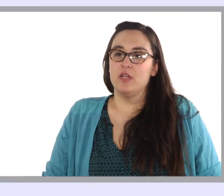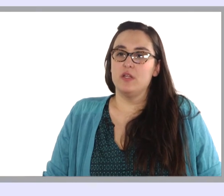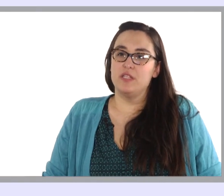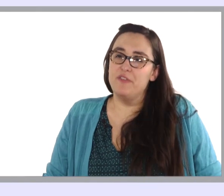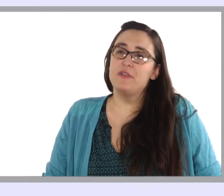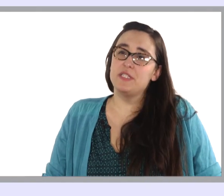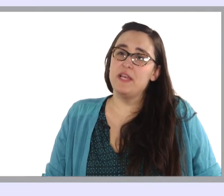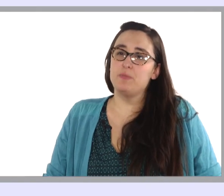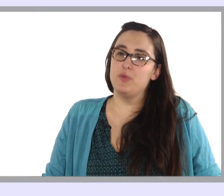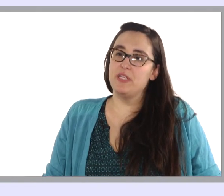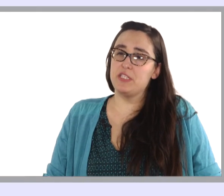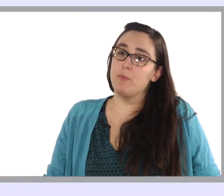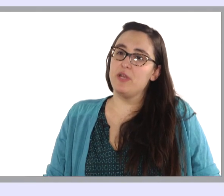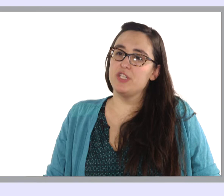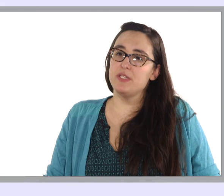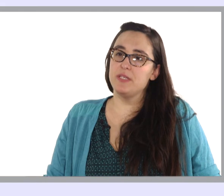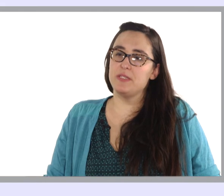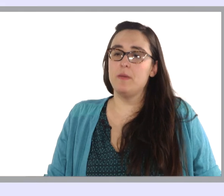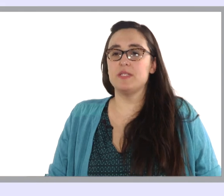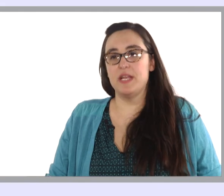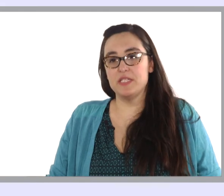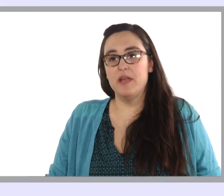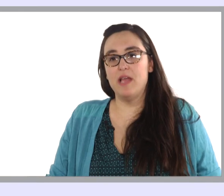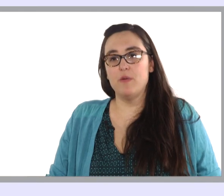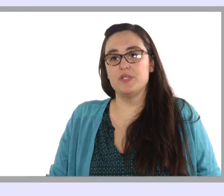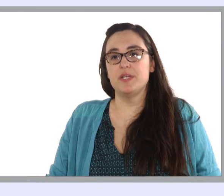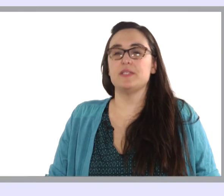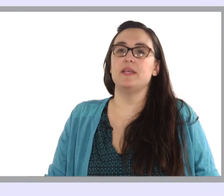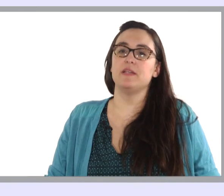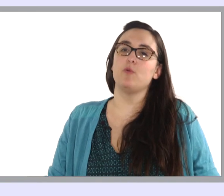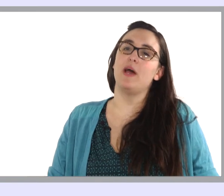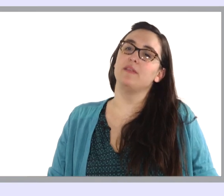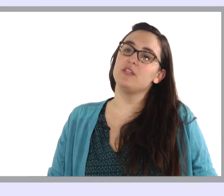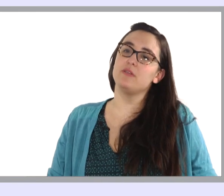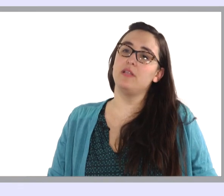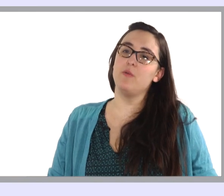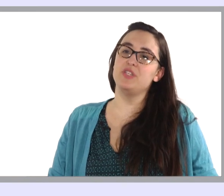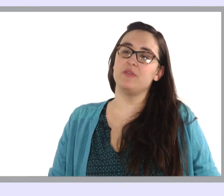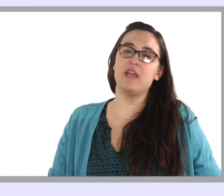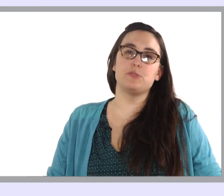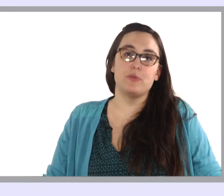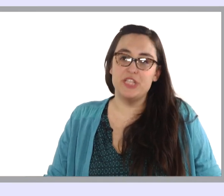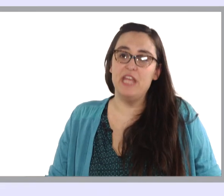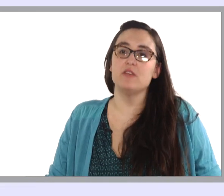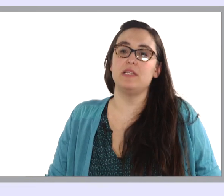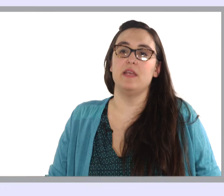The difference between these CC systems and SLs is that while natural languages arise spontaneously